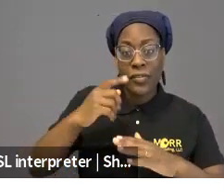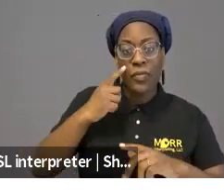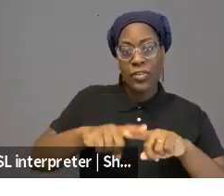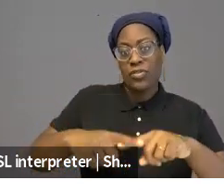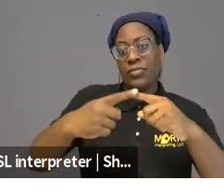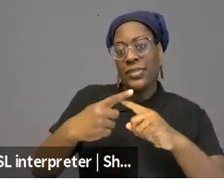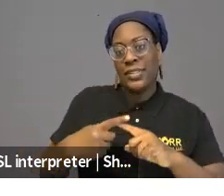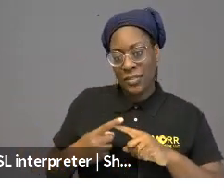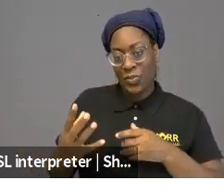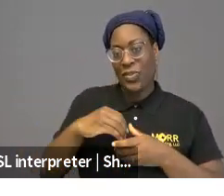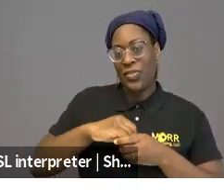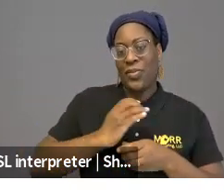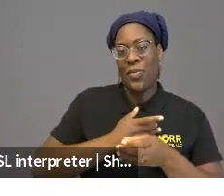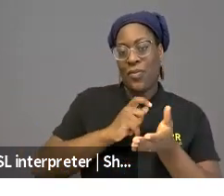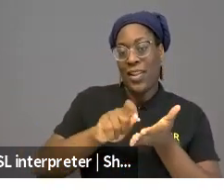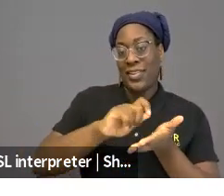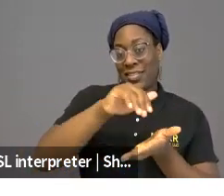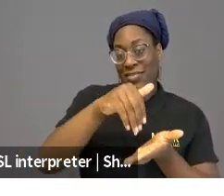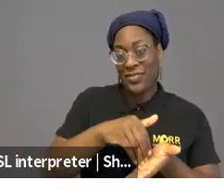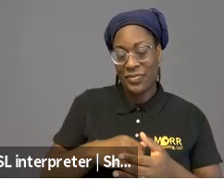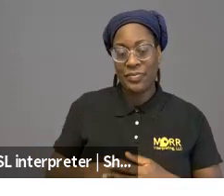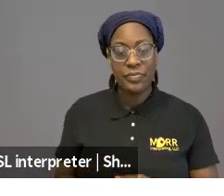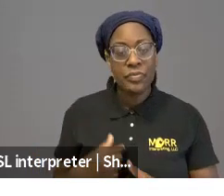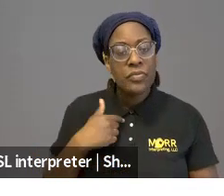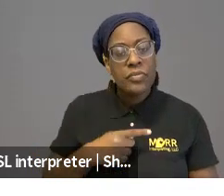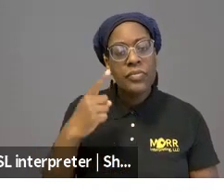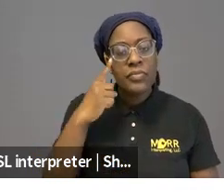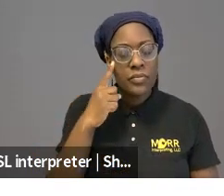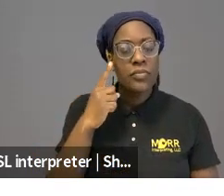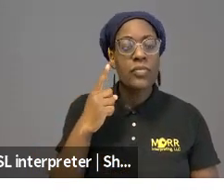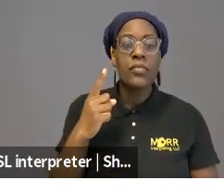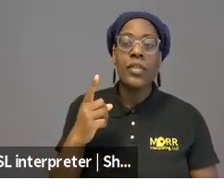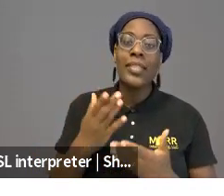We think that by recognizing that the things that we value, like collaboration and community,